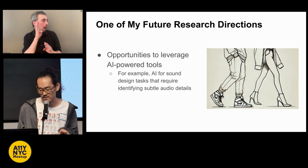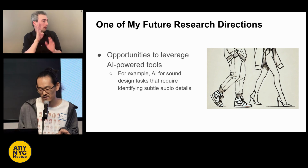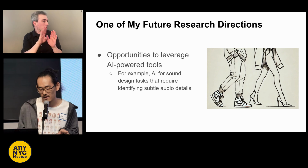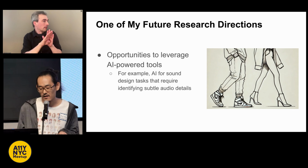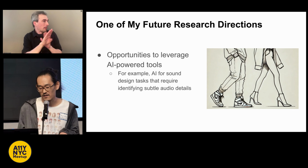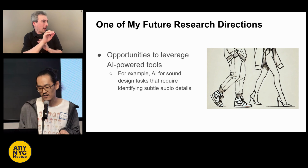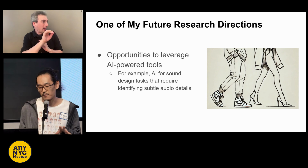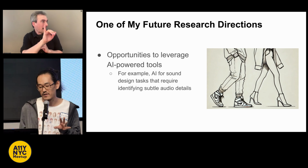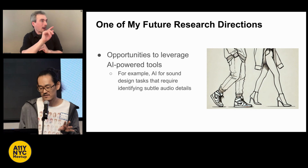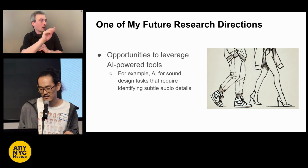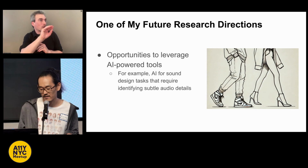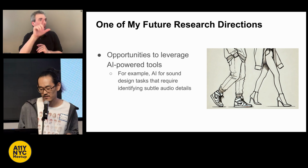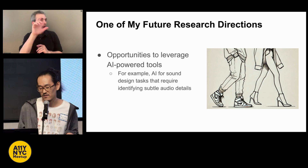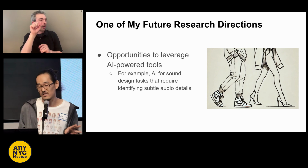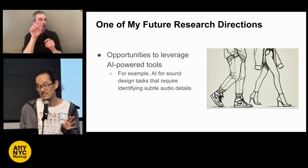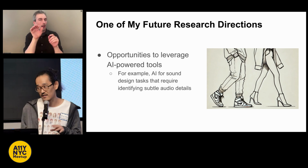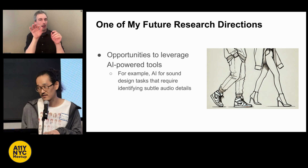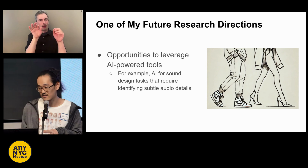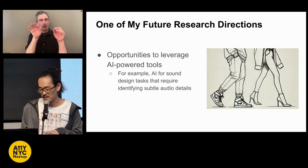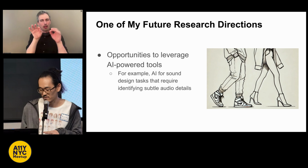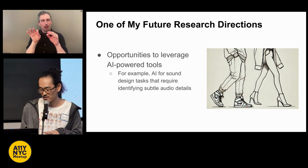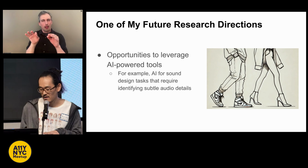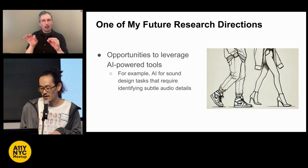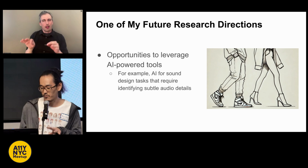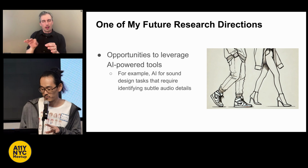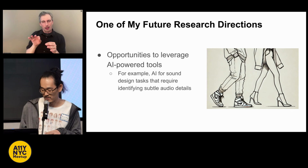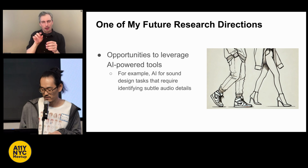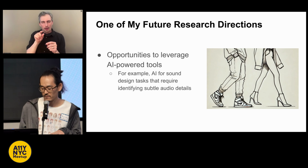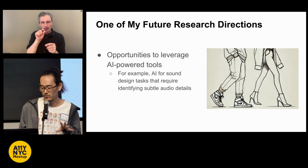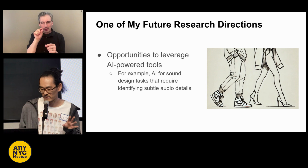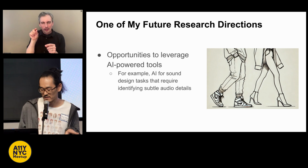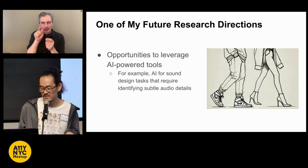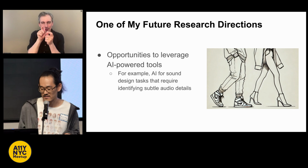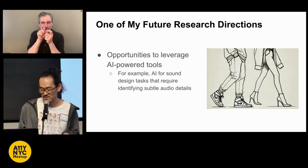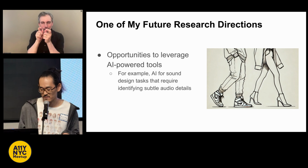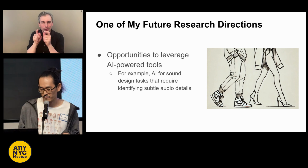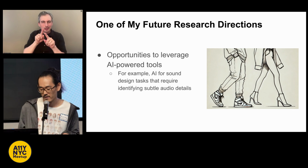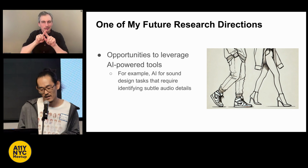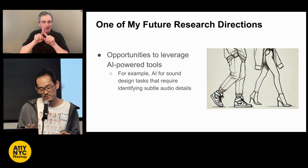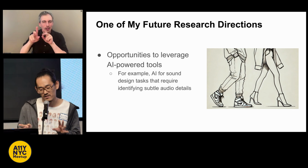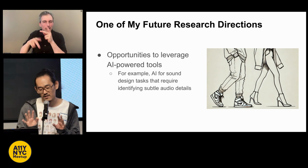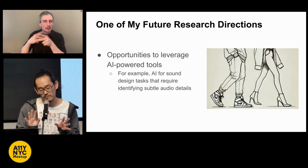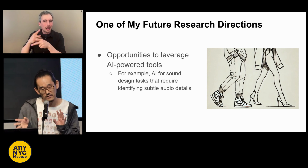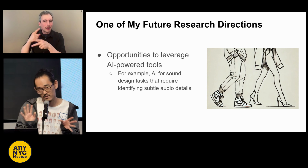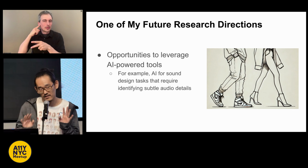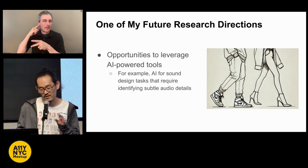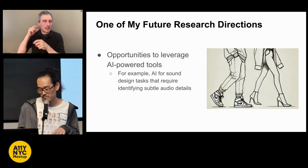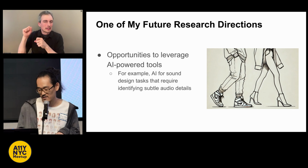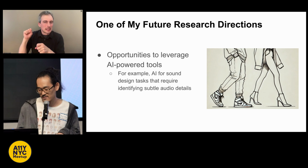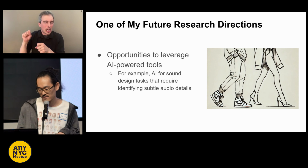sound, and help them select and insert the sound appropriate for the scenes. I'm thinking about those kinds of things.